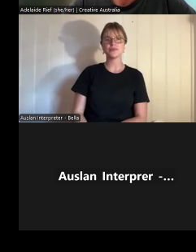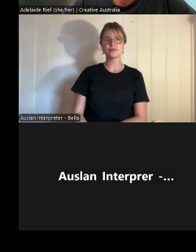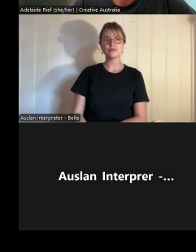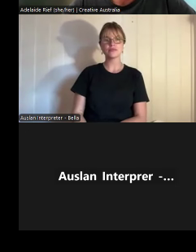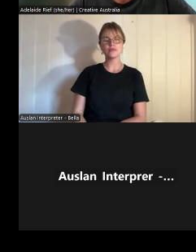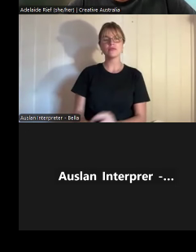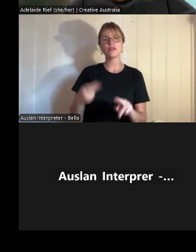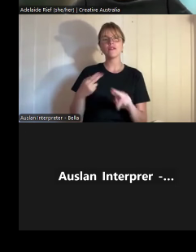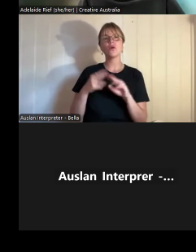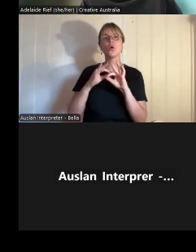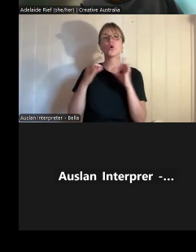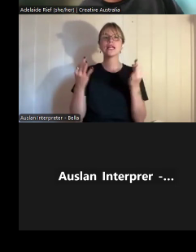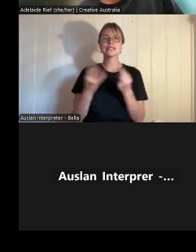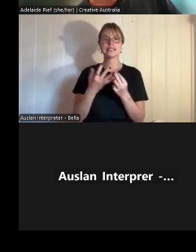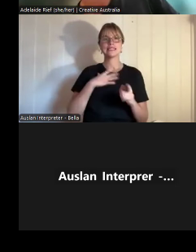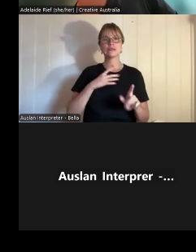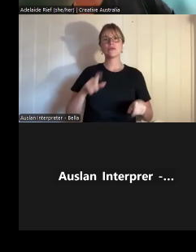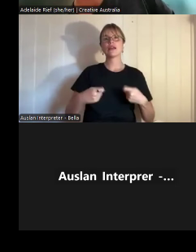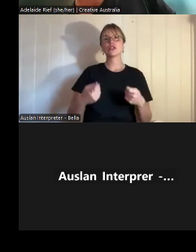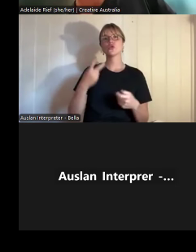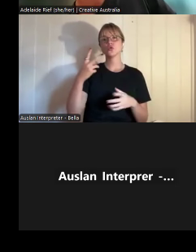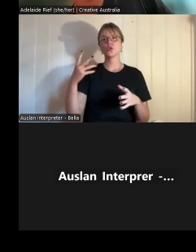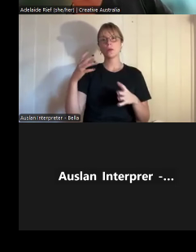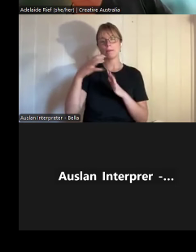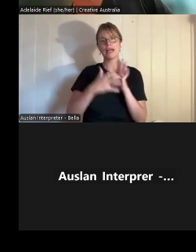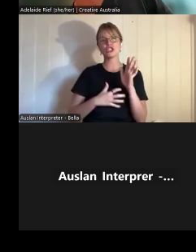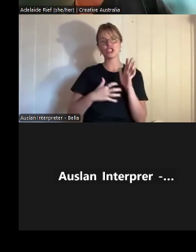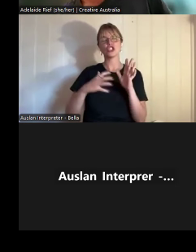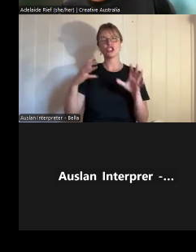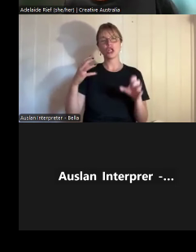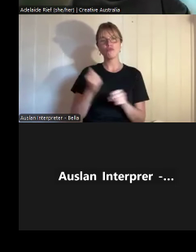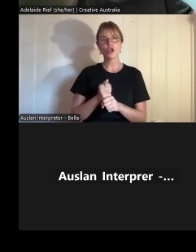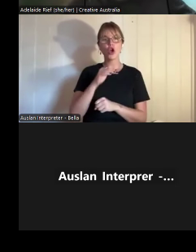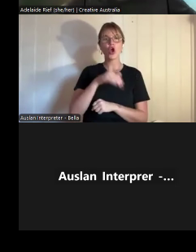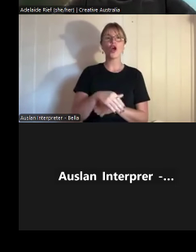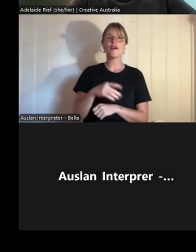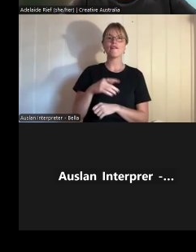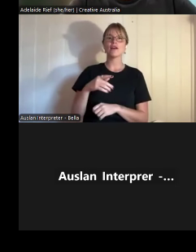you just need to provide a two page summary of participating Board and staff member biographies.